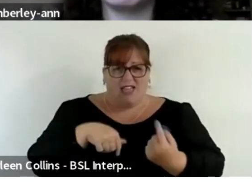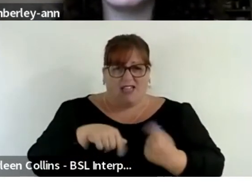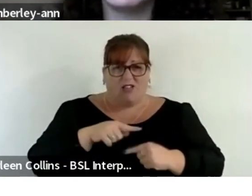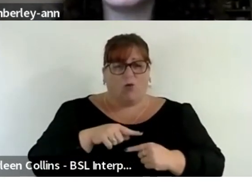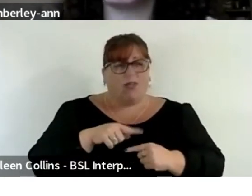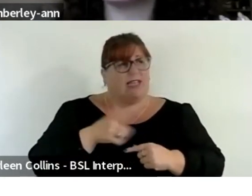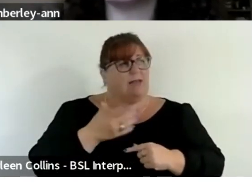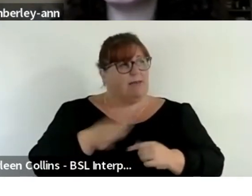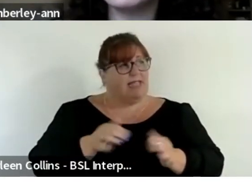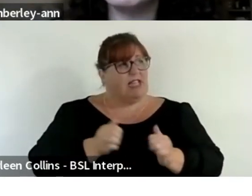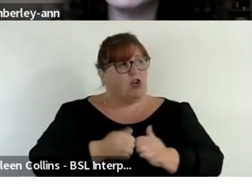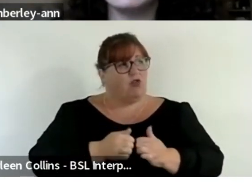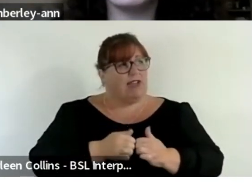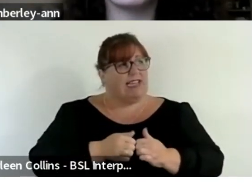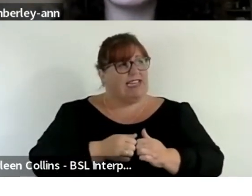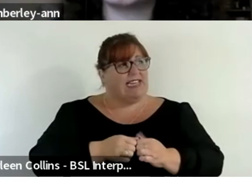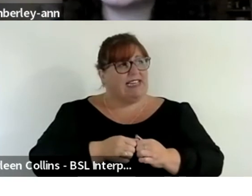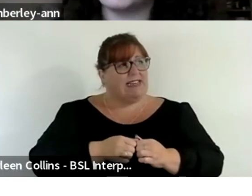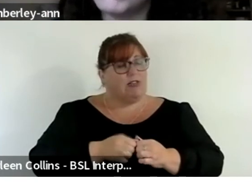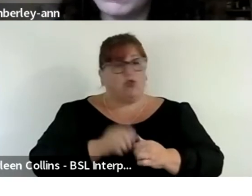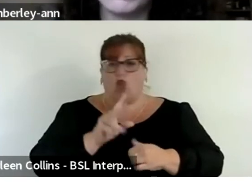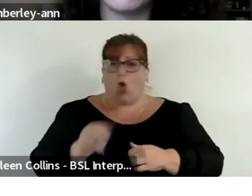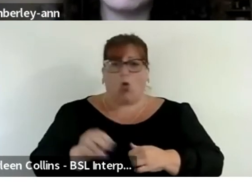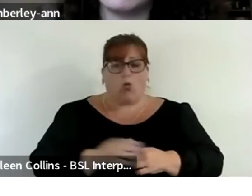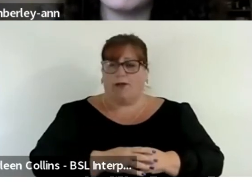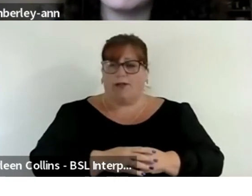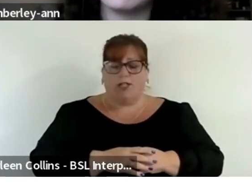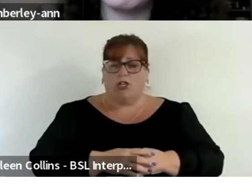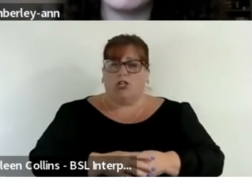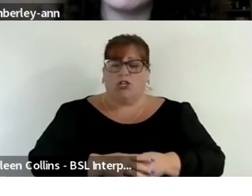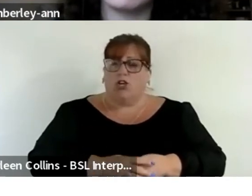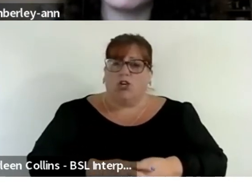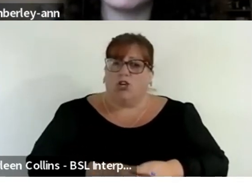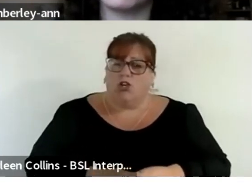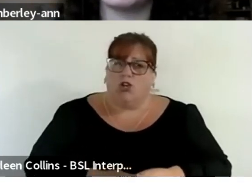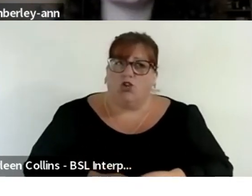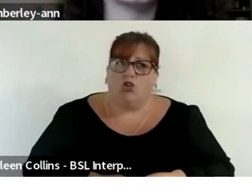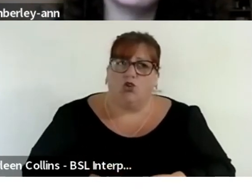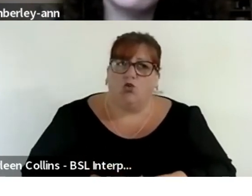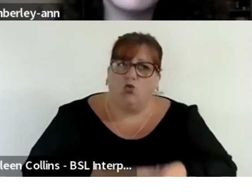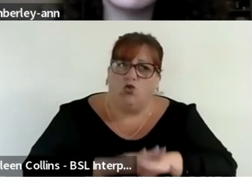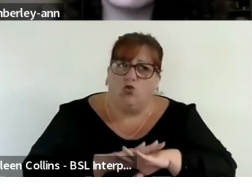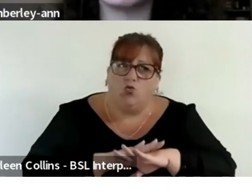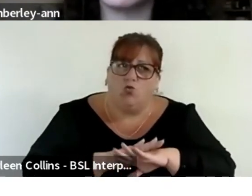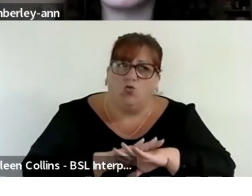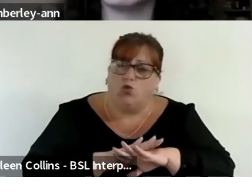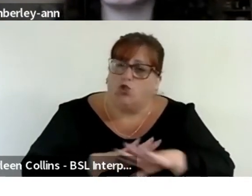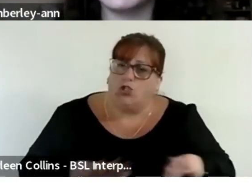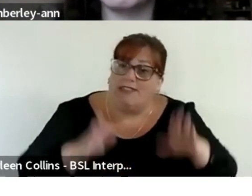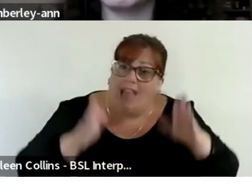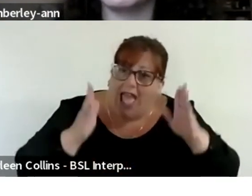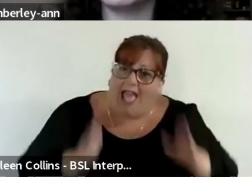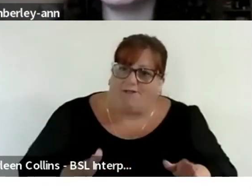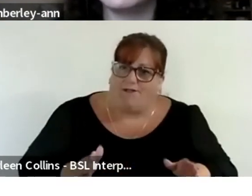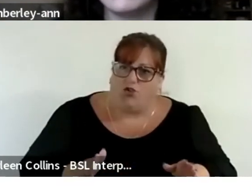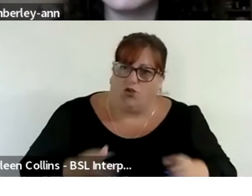If there is something you need, to your point, Char, something that colleagues might notice that you would like them to have an understanding